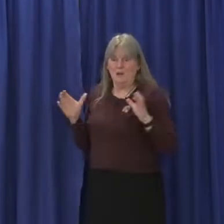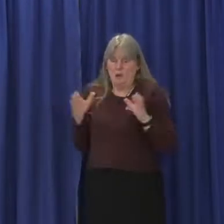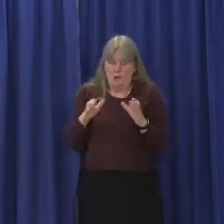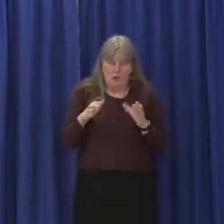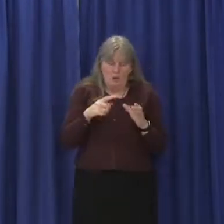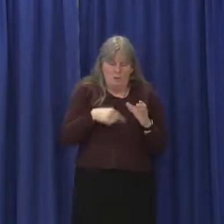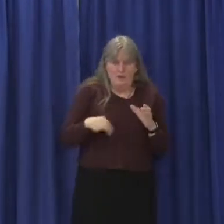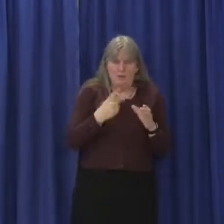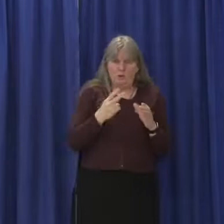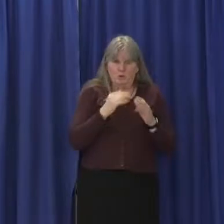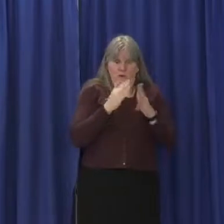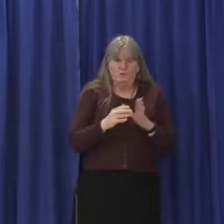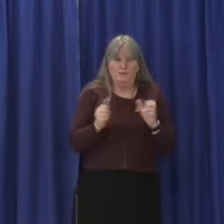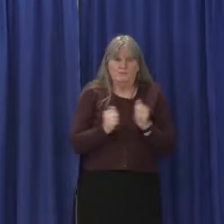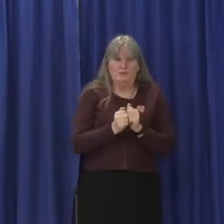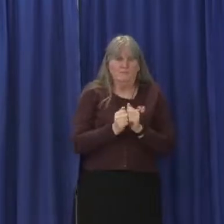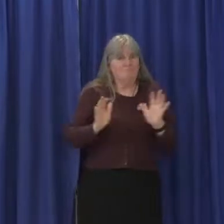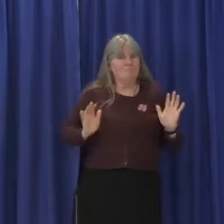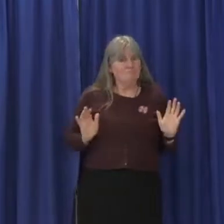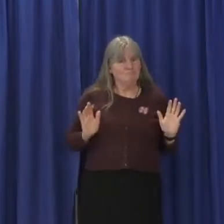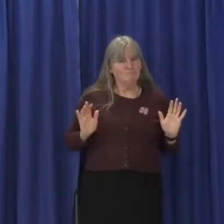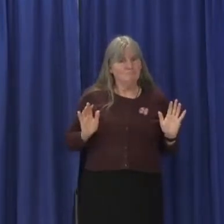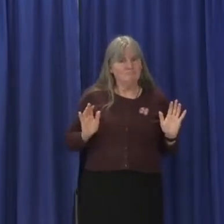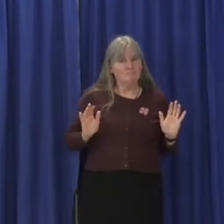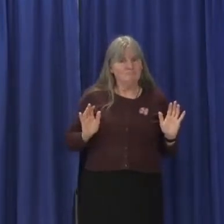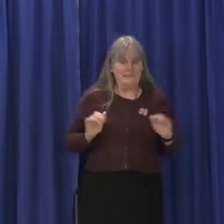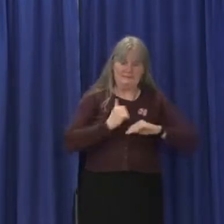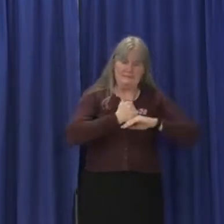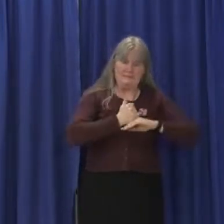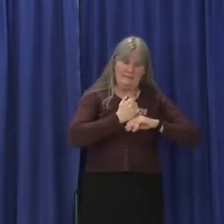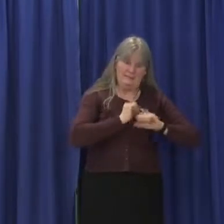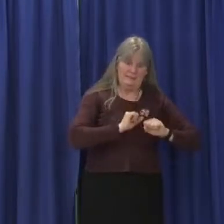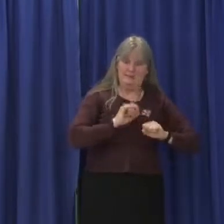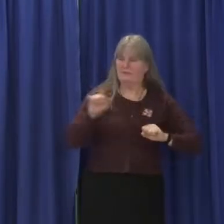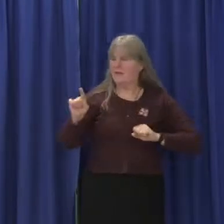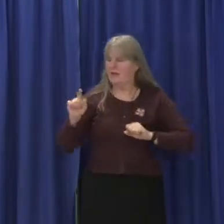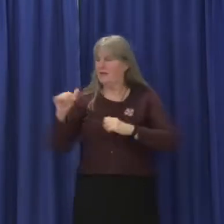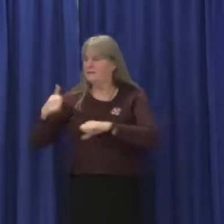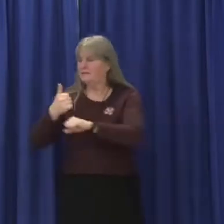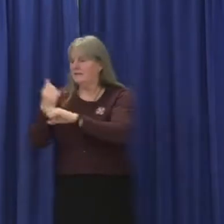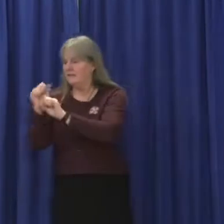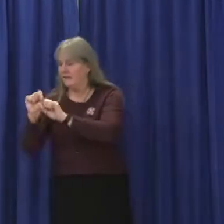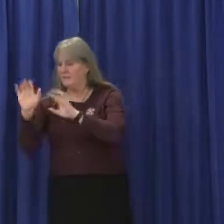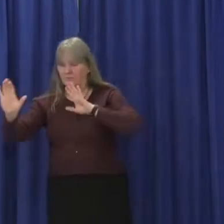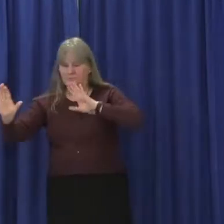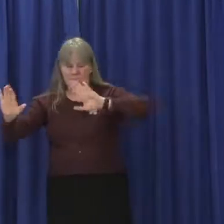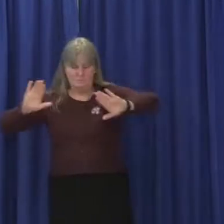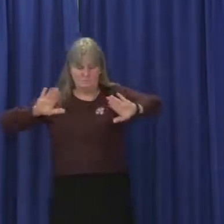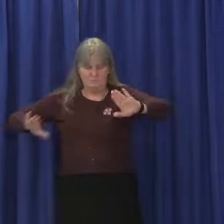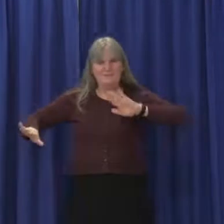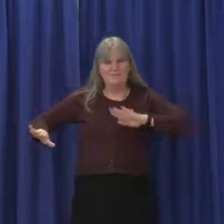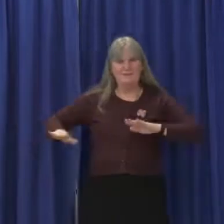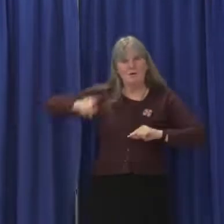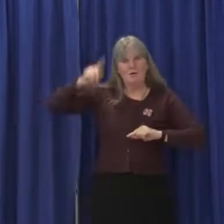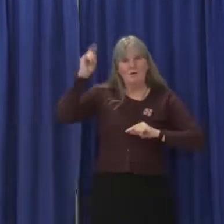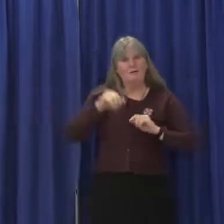into have all the safety mechanisms in place to help make sure that we reduce the spread.